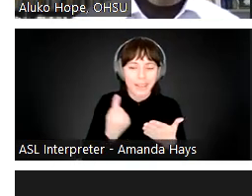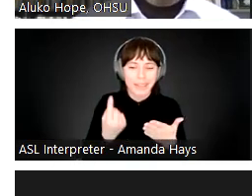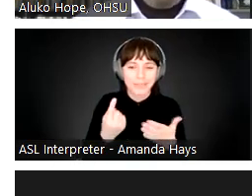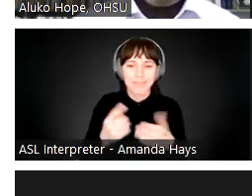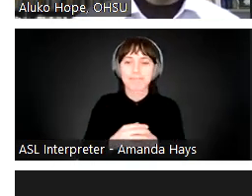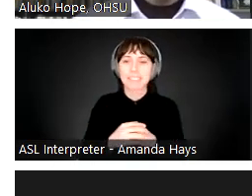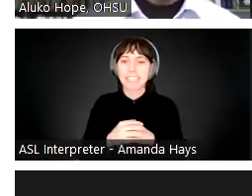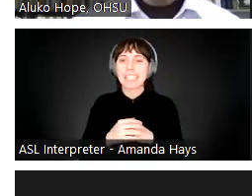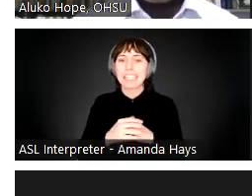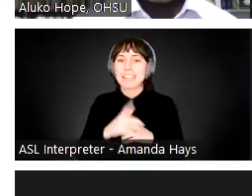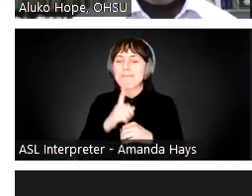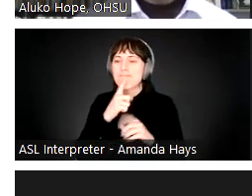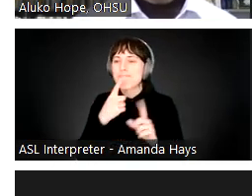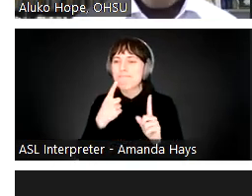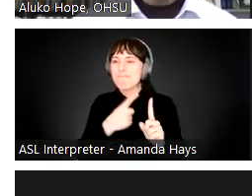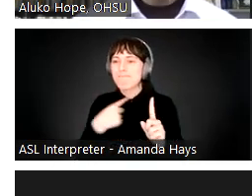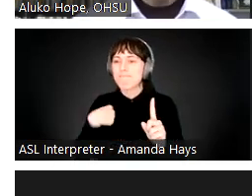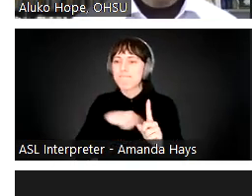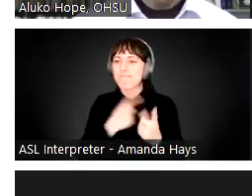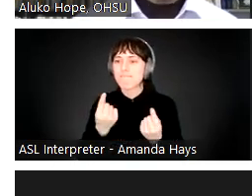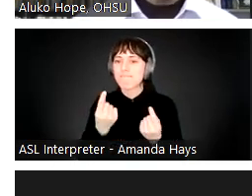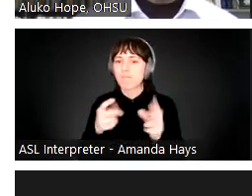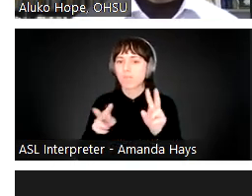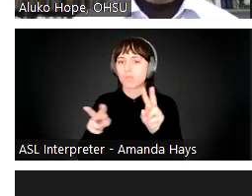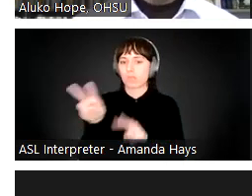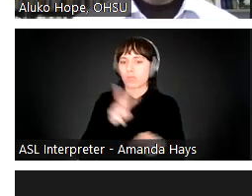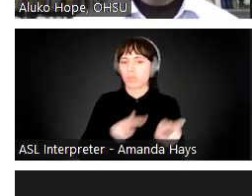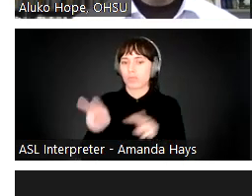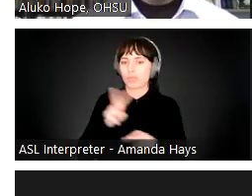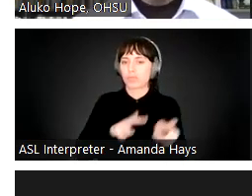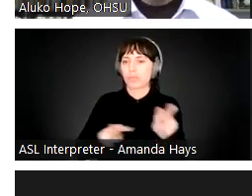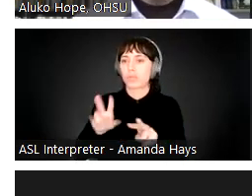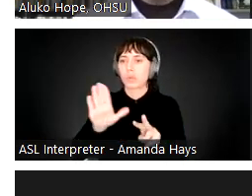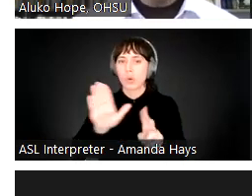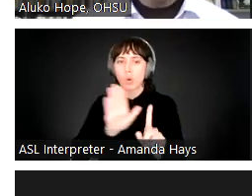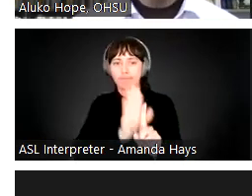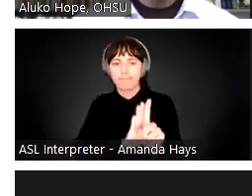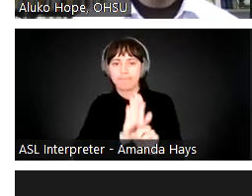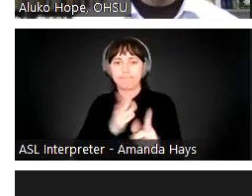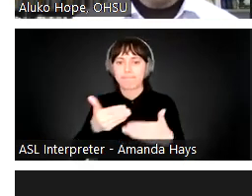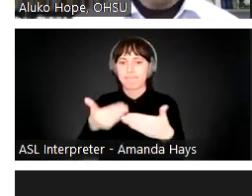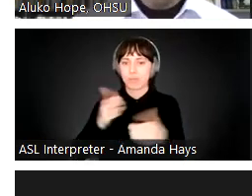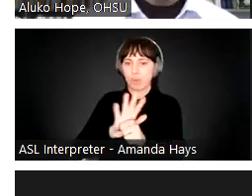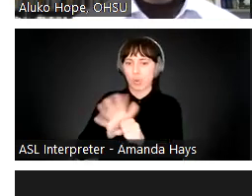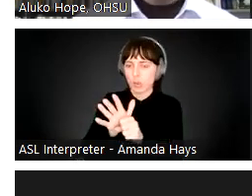really looking at, looking at your pre-COVID factors, looking at the disease severity, acute COVID factors